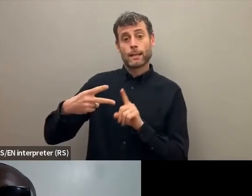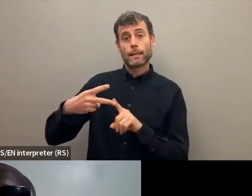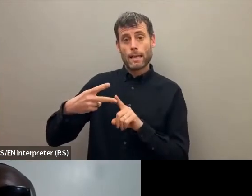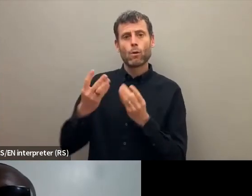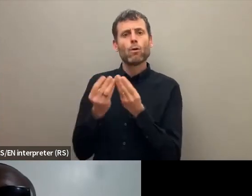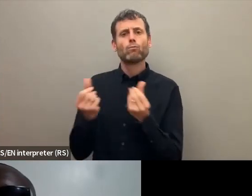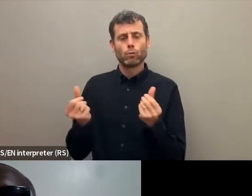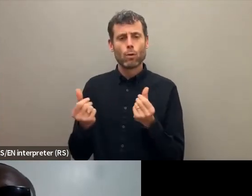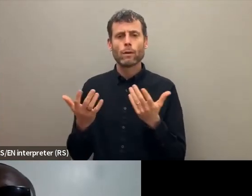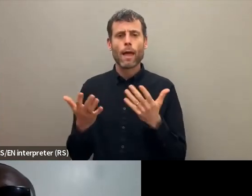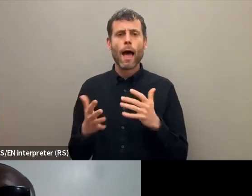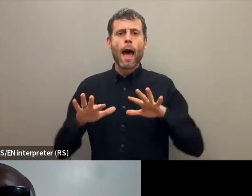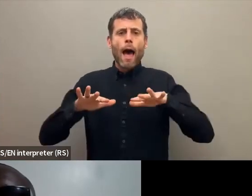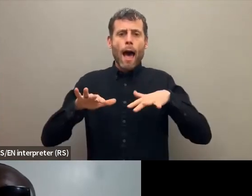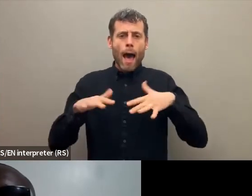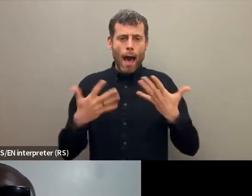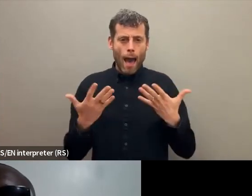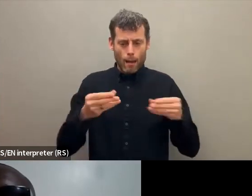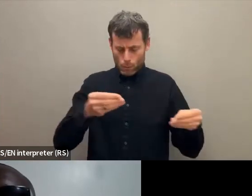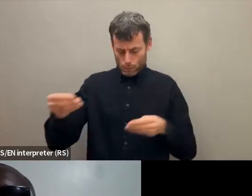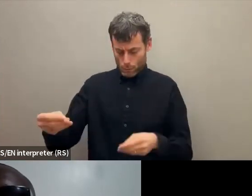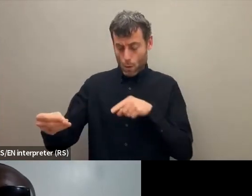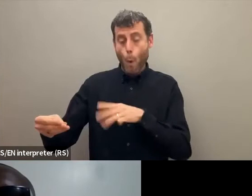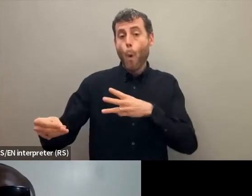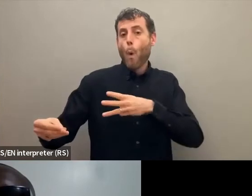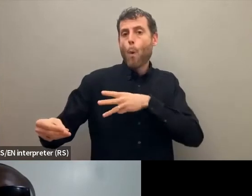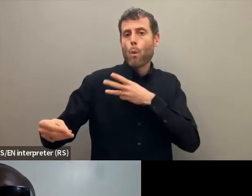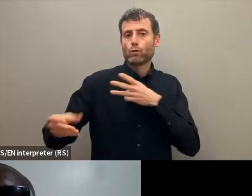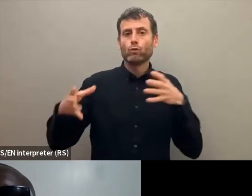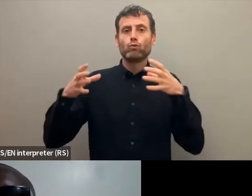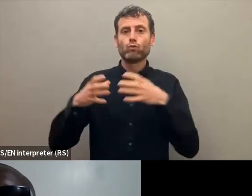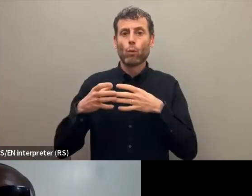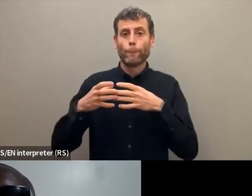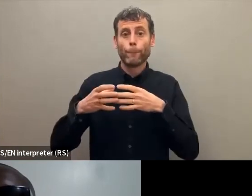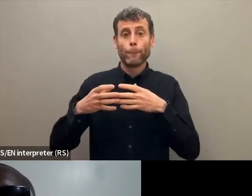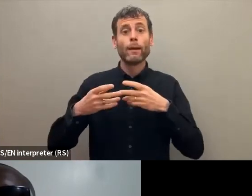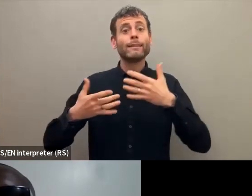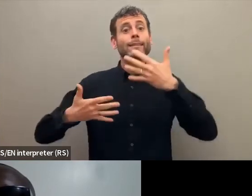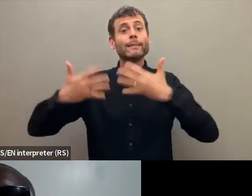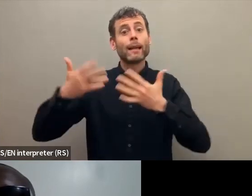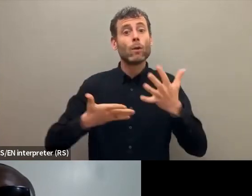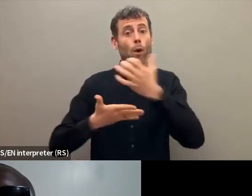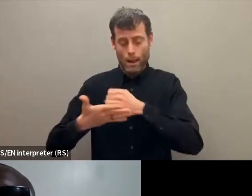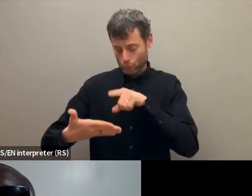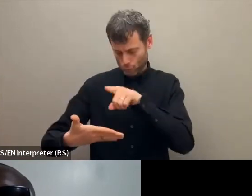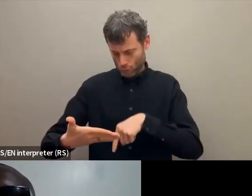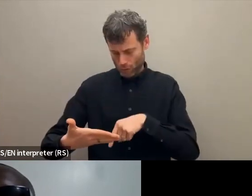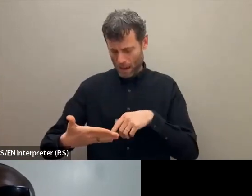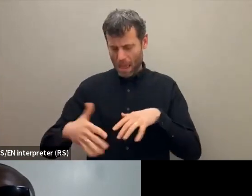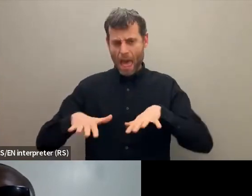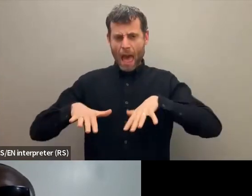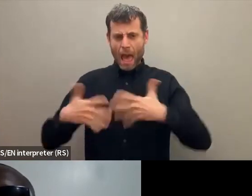Elizabeth Lockwood: People said that the in person training was more effective than online which doesn't surprise me at all and i'm sure none of you.